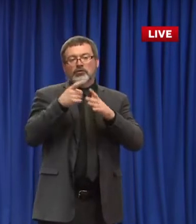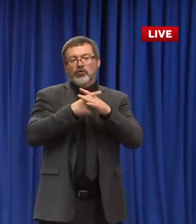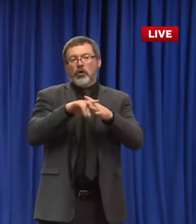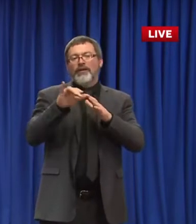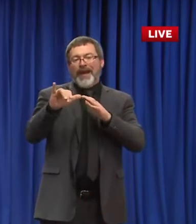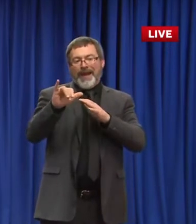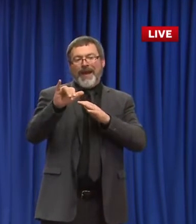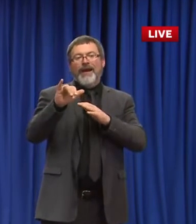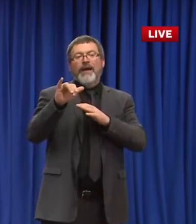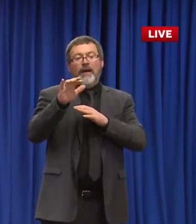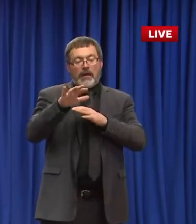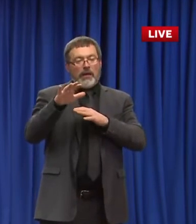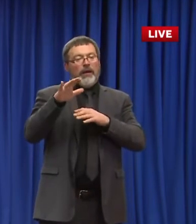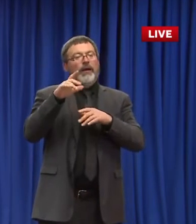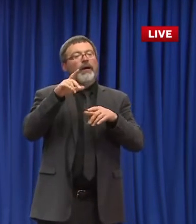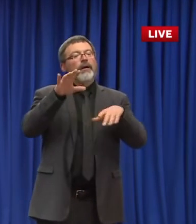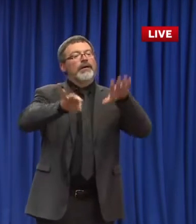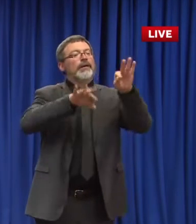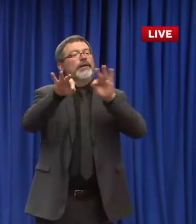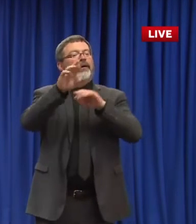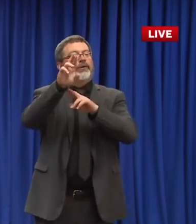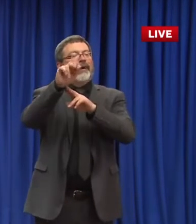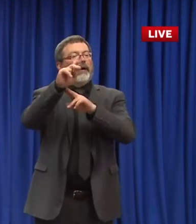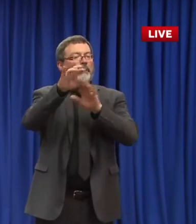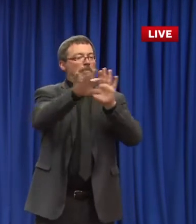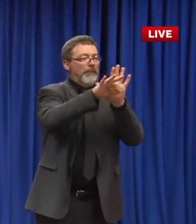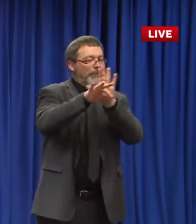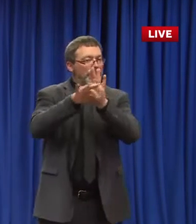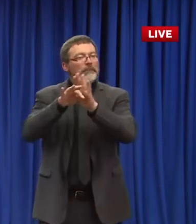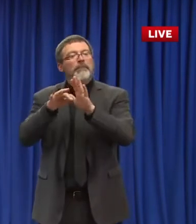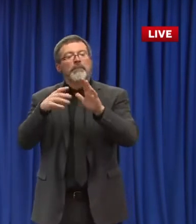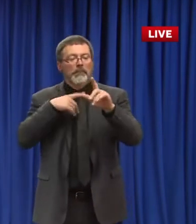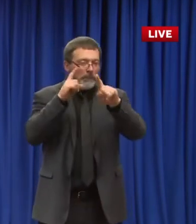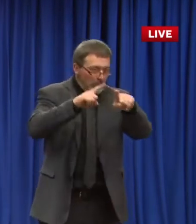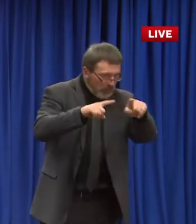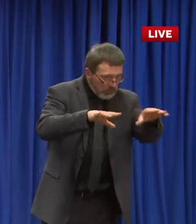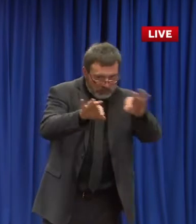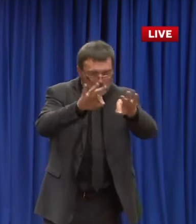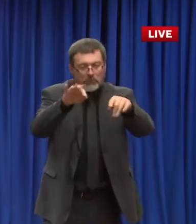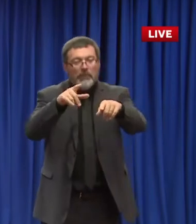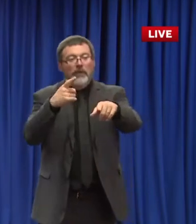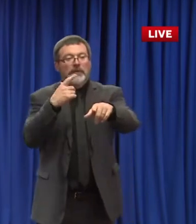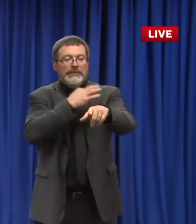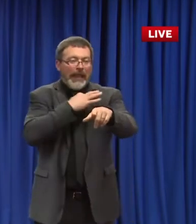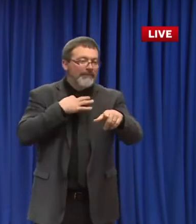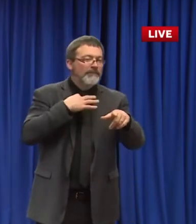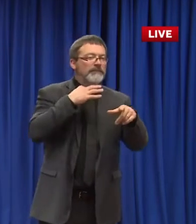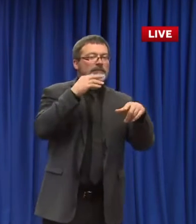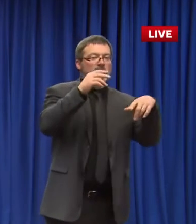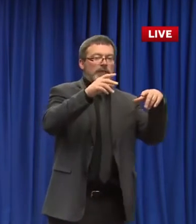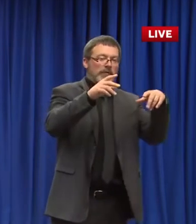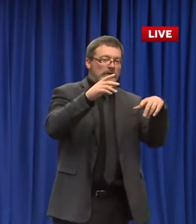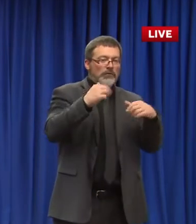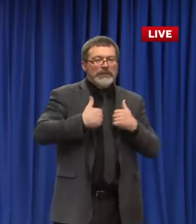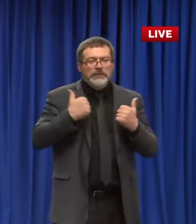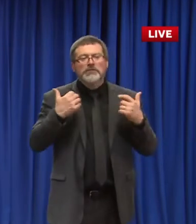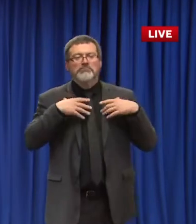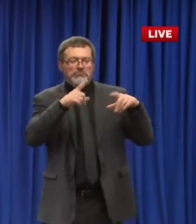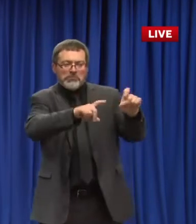LIKE THAT WELL, SO WE’RE GOING TO START A SENTINEL SENTINEL SURVEILLANCE PROJECT FOR NURSING HOMES NURSING HOME STAFF.